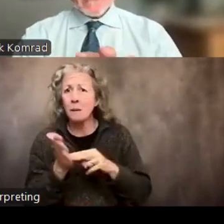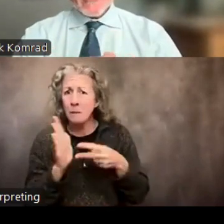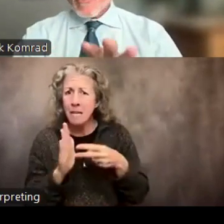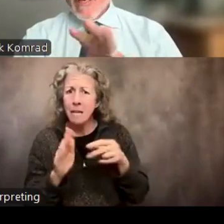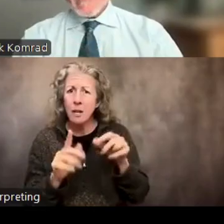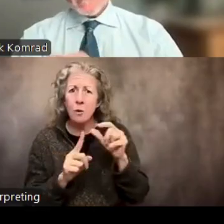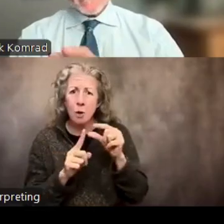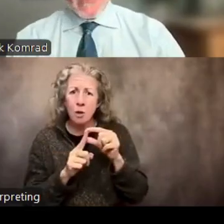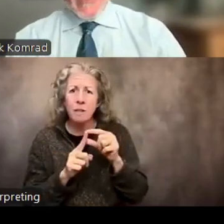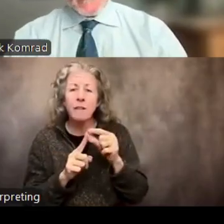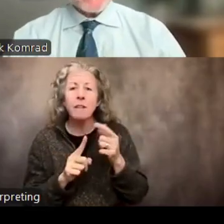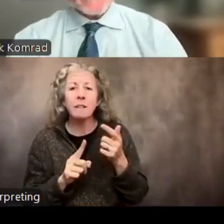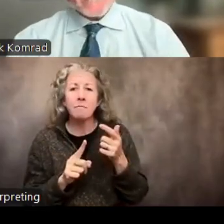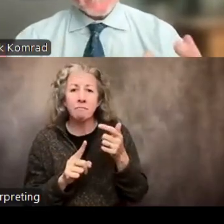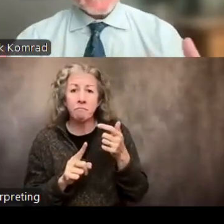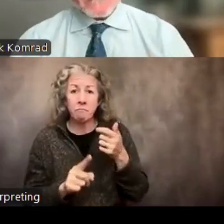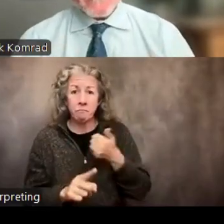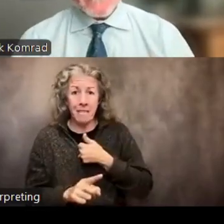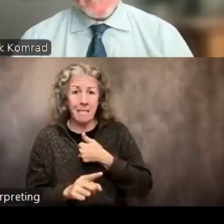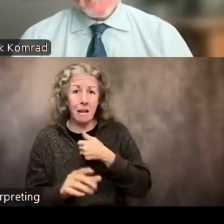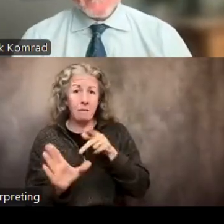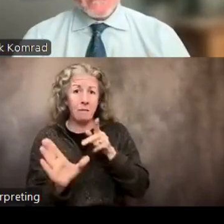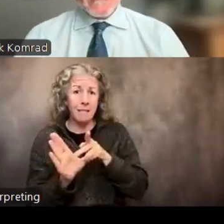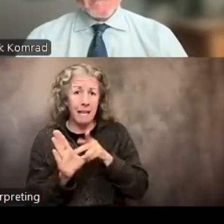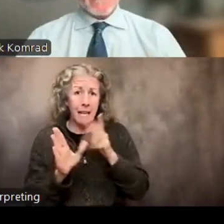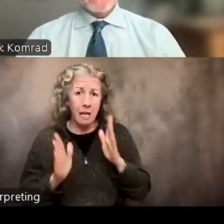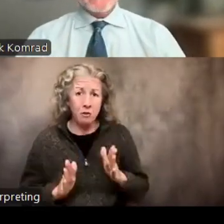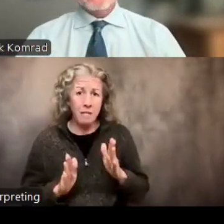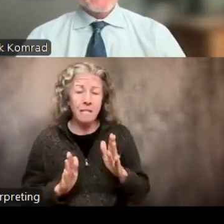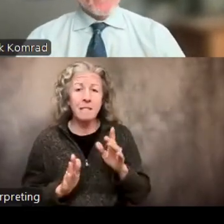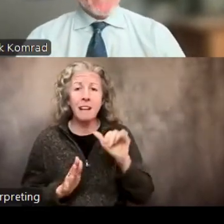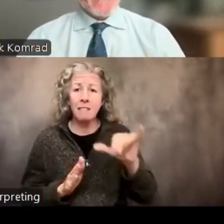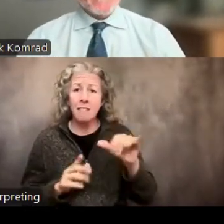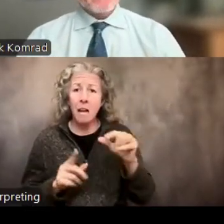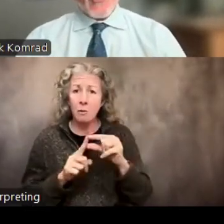is a word as a psychiatrist that is clearly in my domain and part